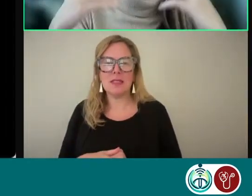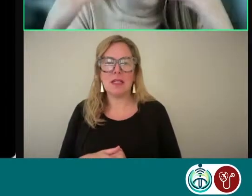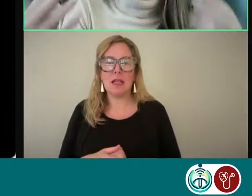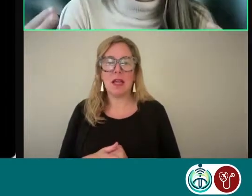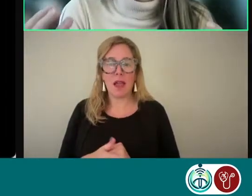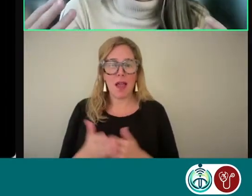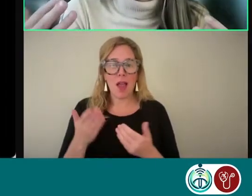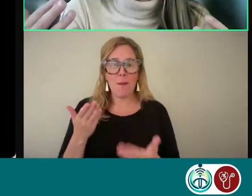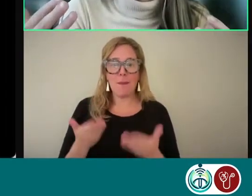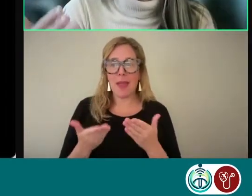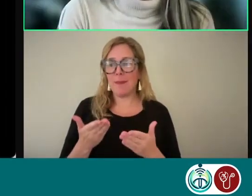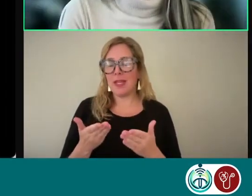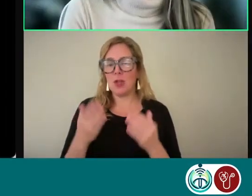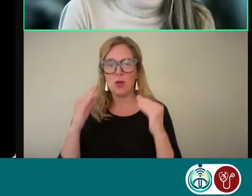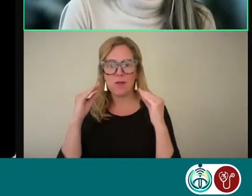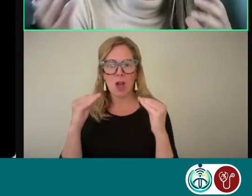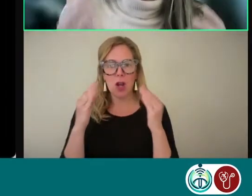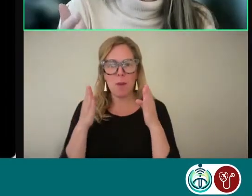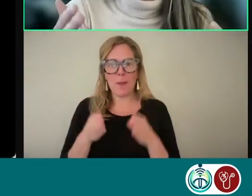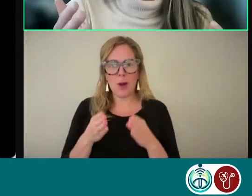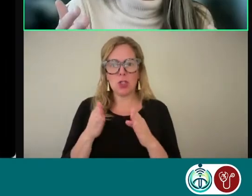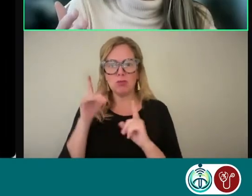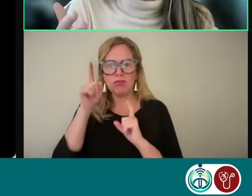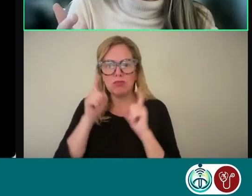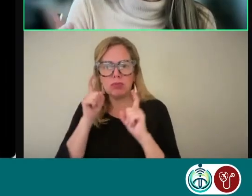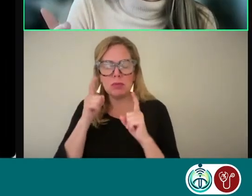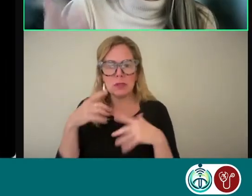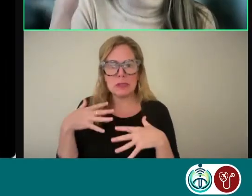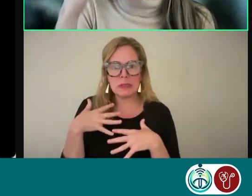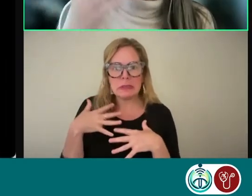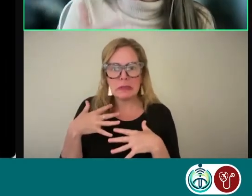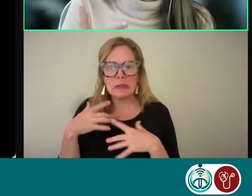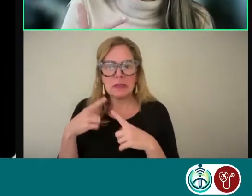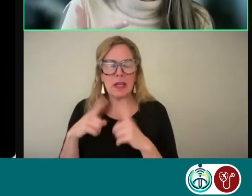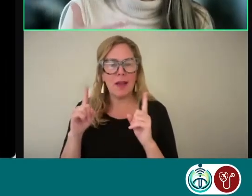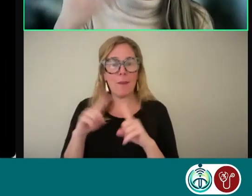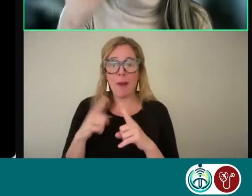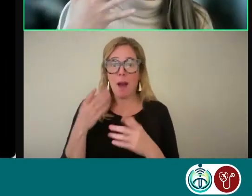fear by their face. But that individual might actually be protecting themselves and shielding